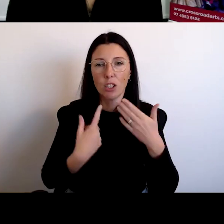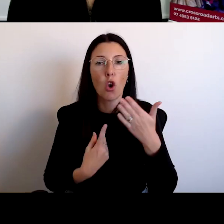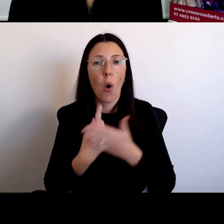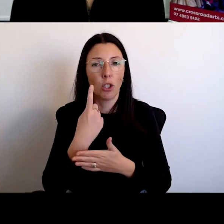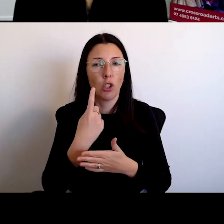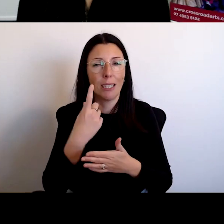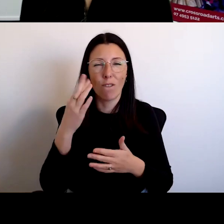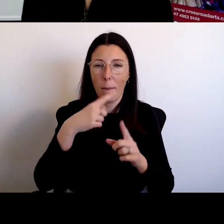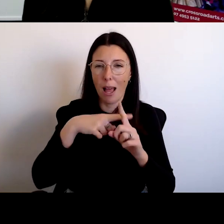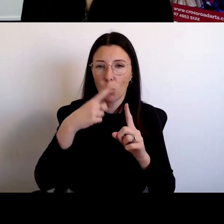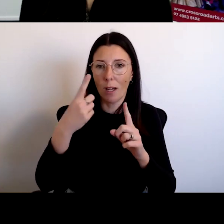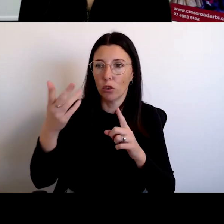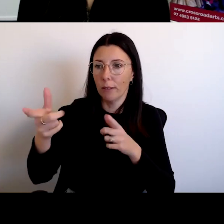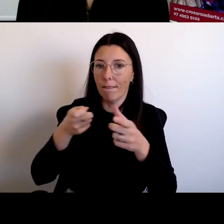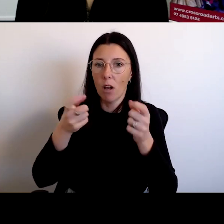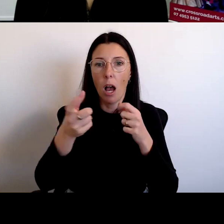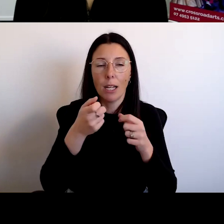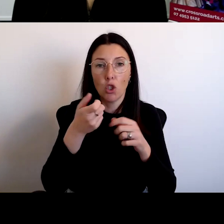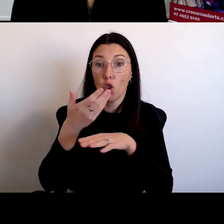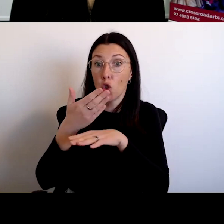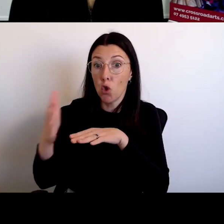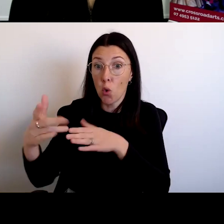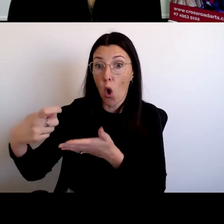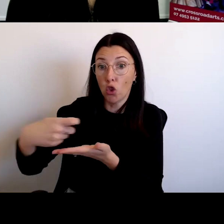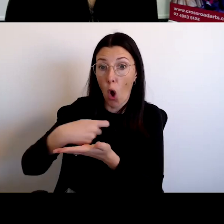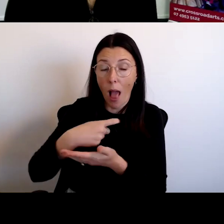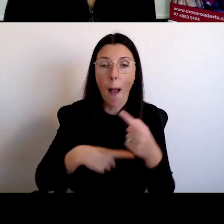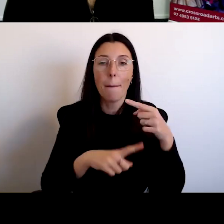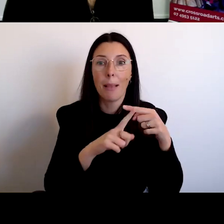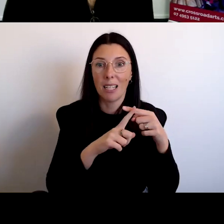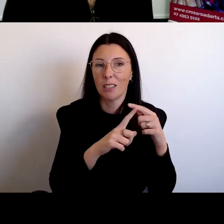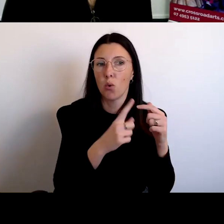and inviting them in to share in that project's vision.